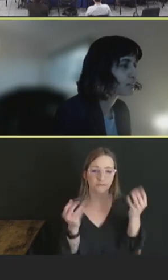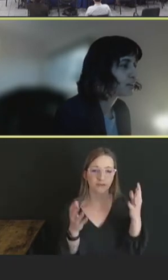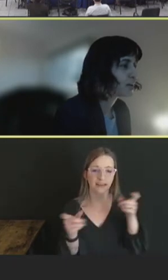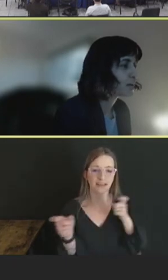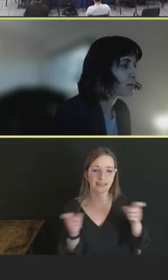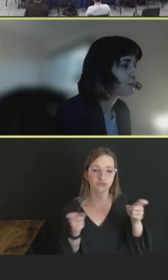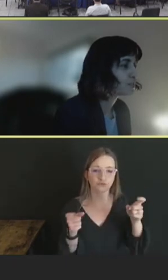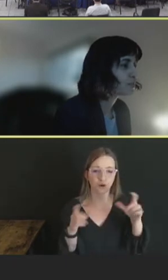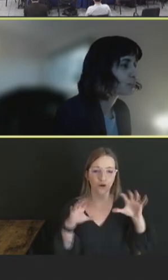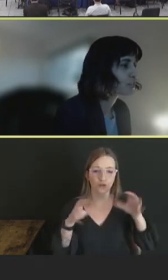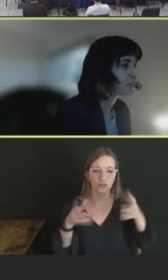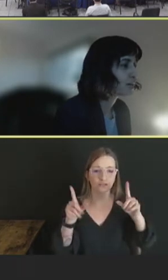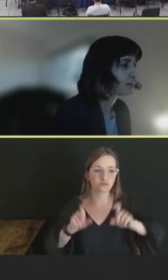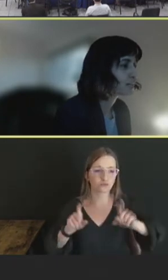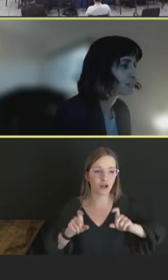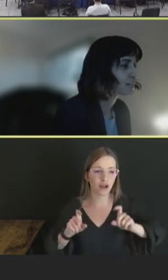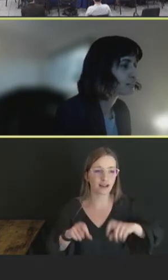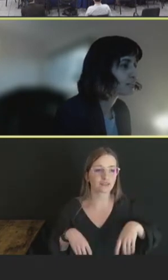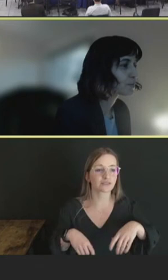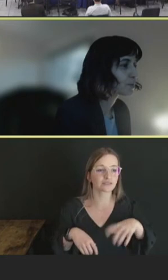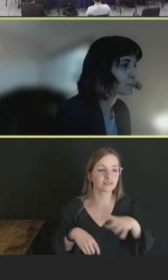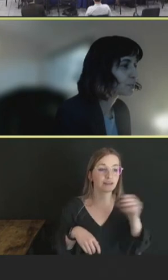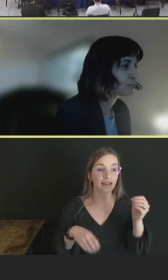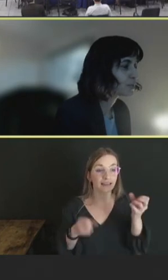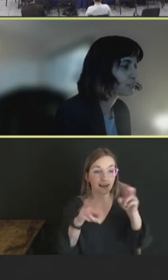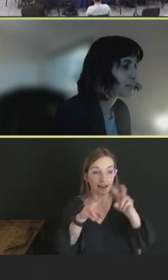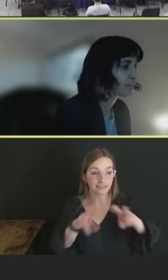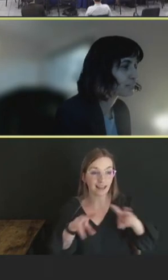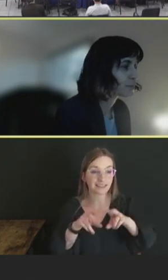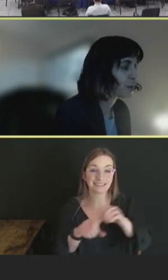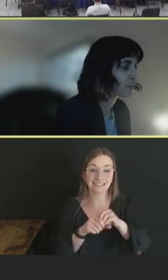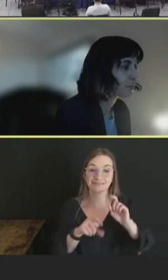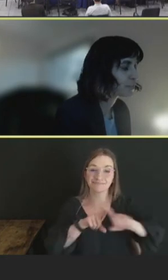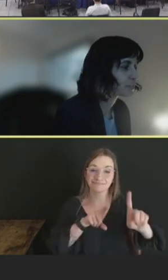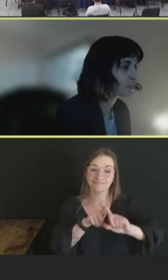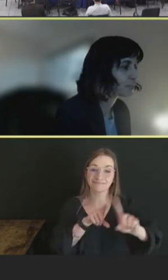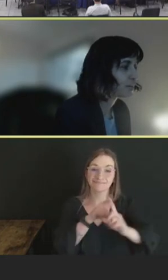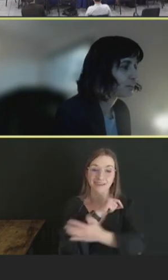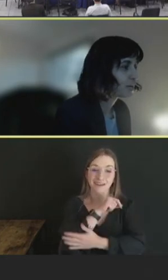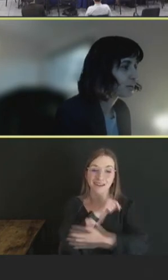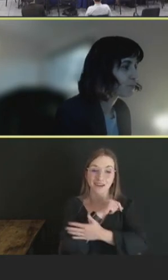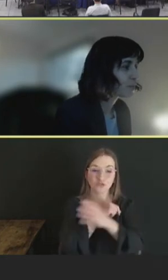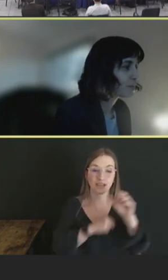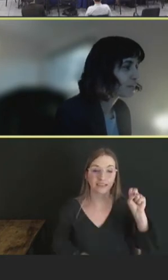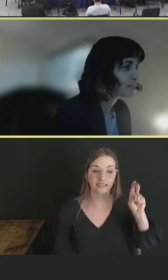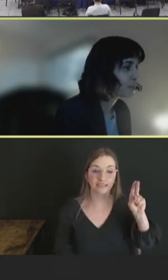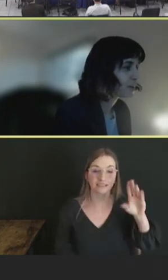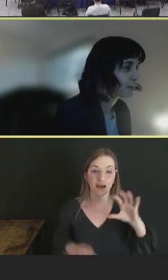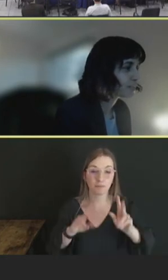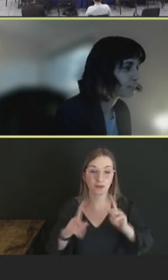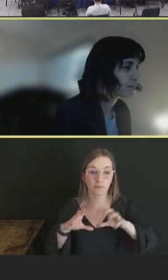and epidemiological analyses in multiple countries and in subpopulations. For hepatitis B vaccine,